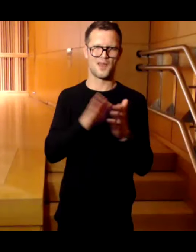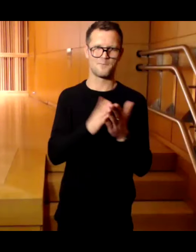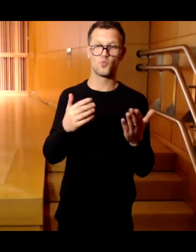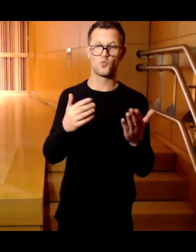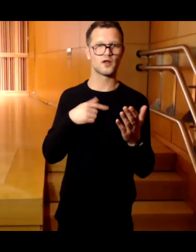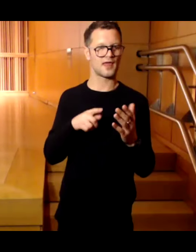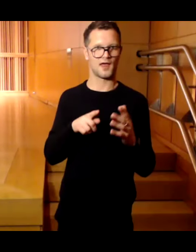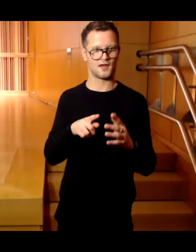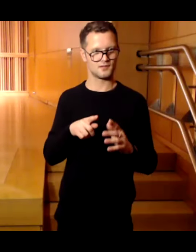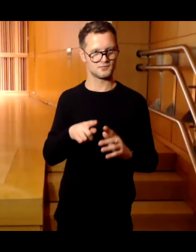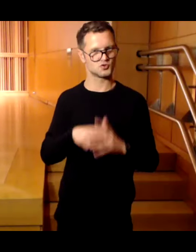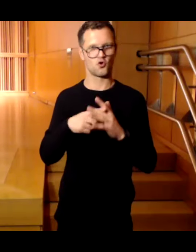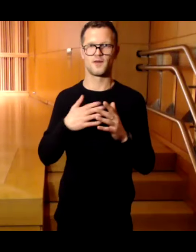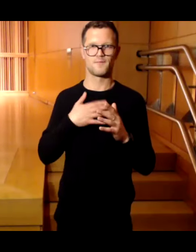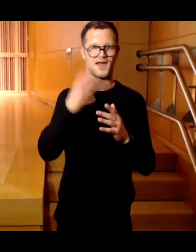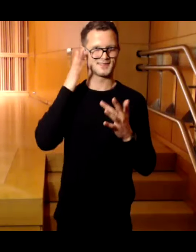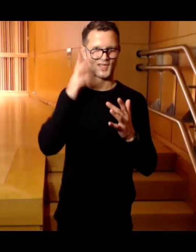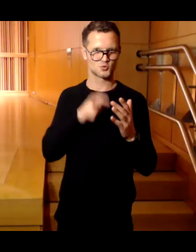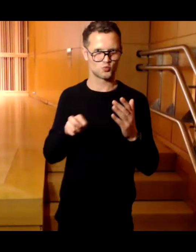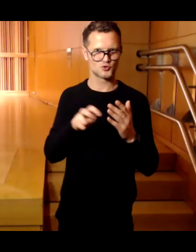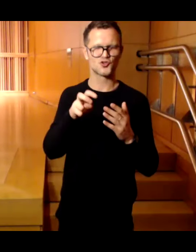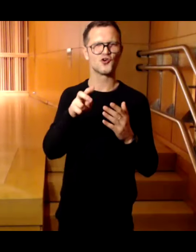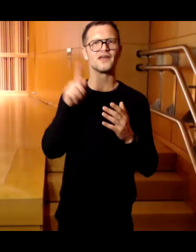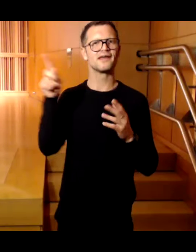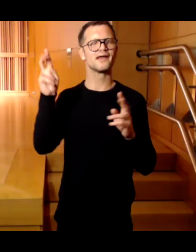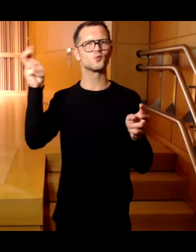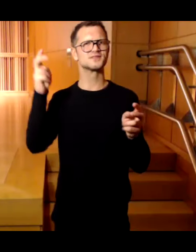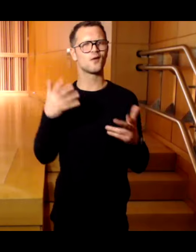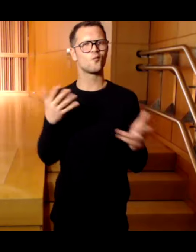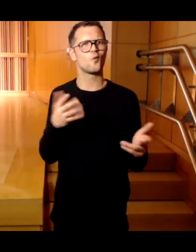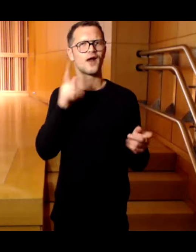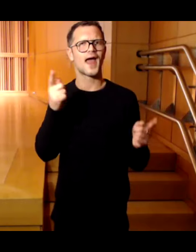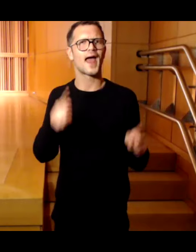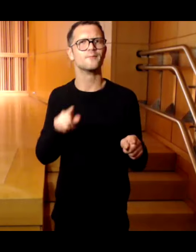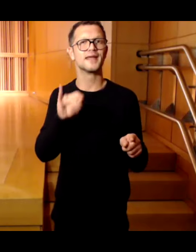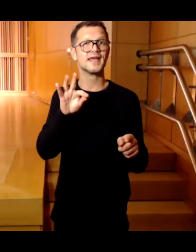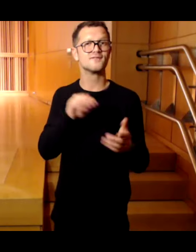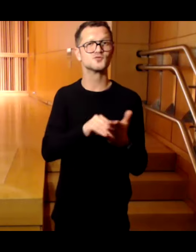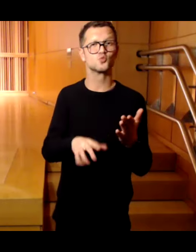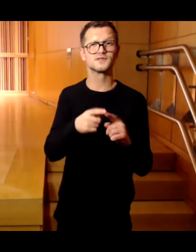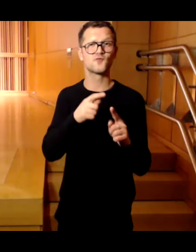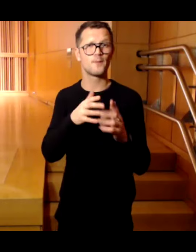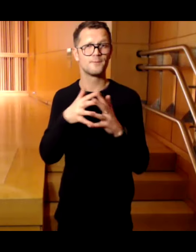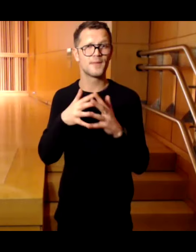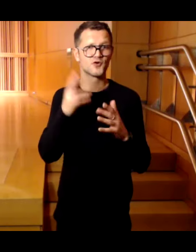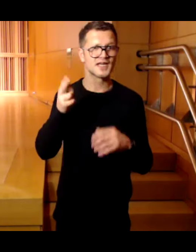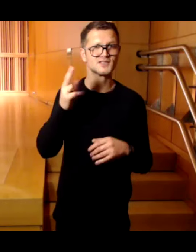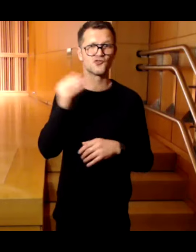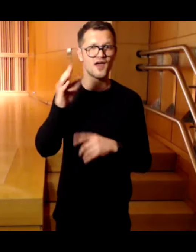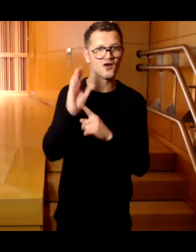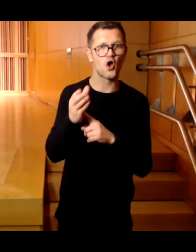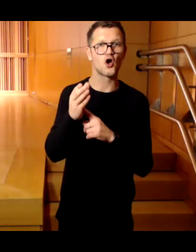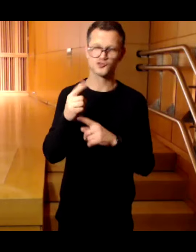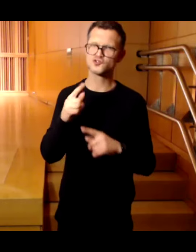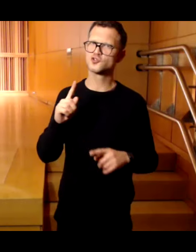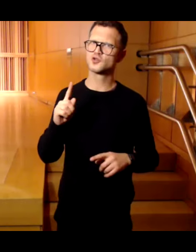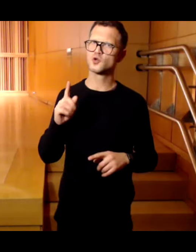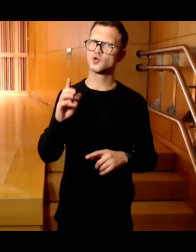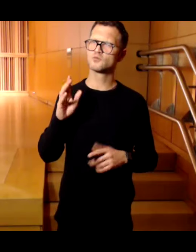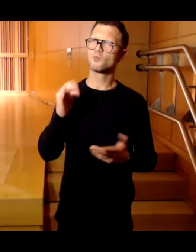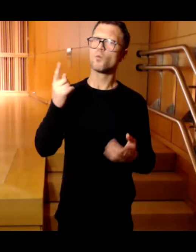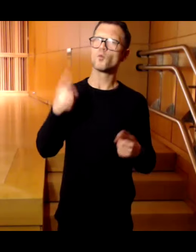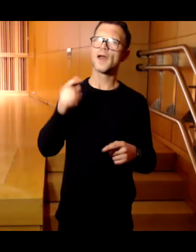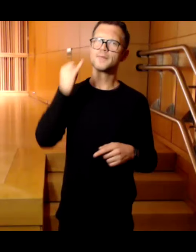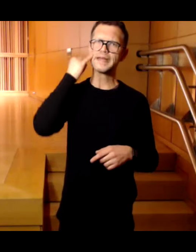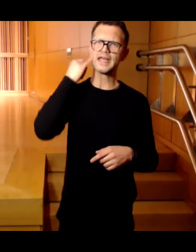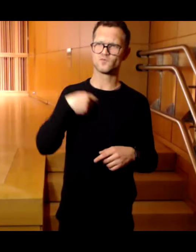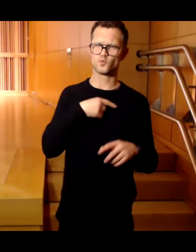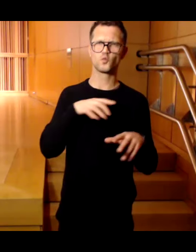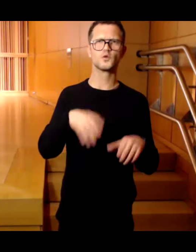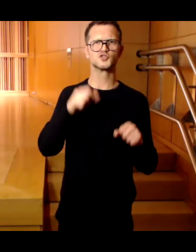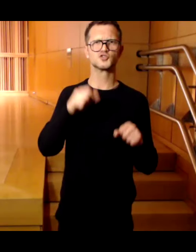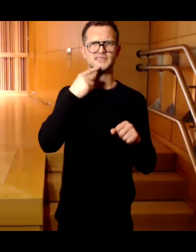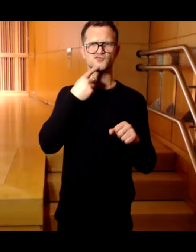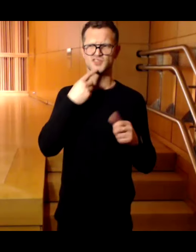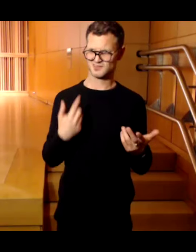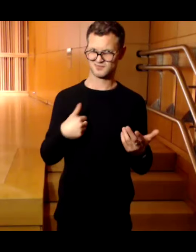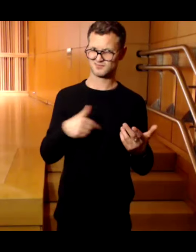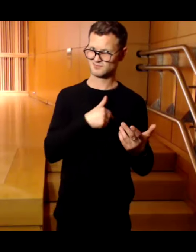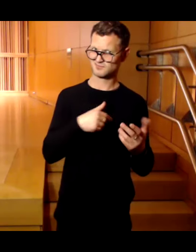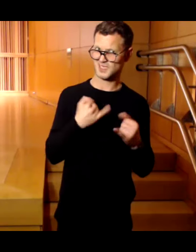Quote, what would happen, what worlds would collide. If students of American history and culture were to take seriously the idea that we all possess agency, and indeed choice.